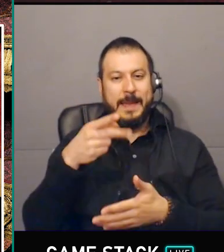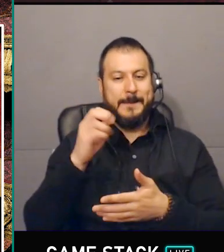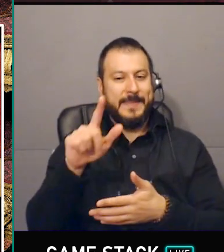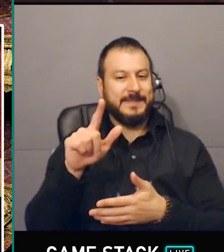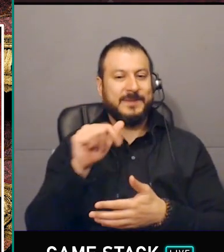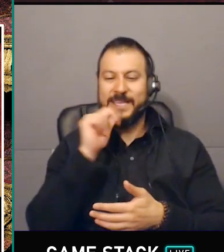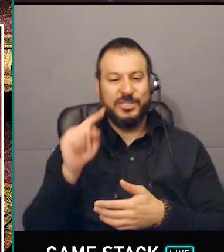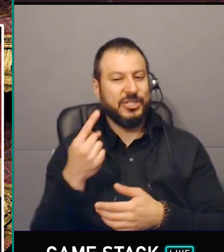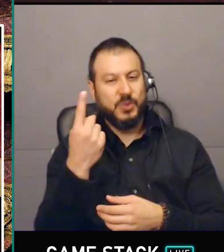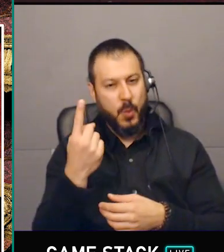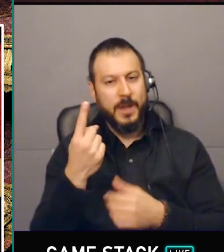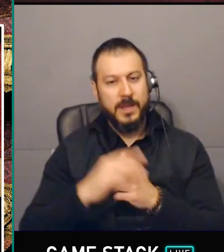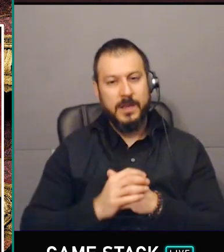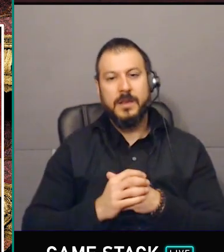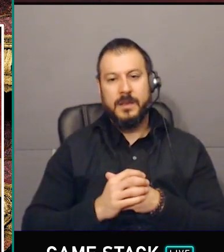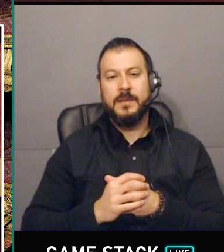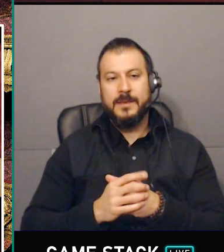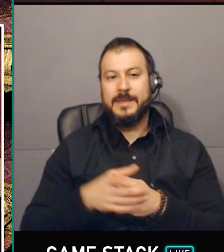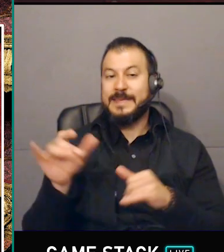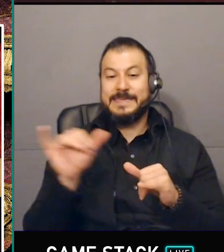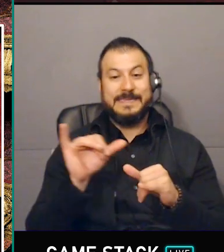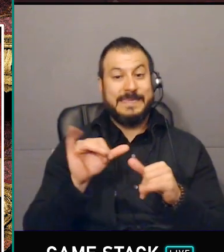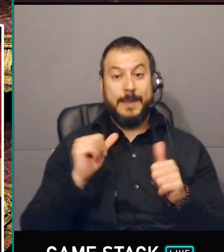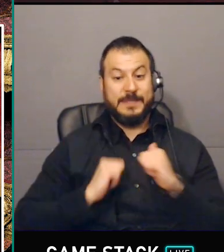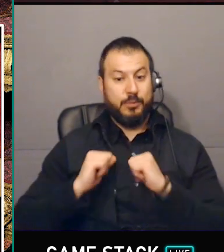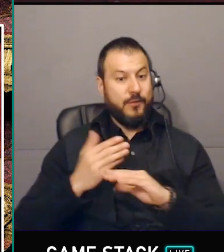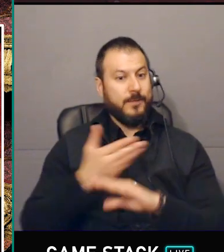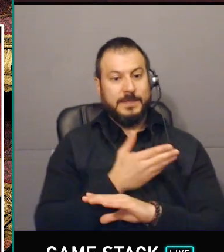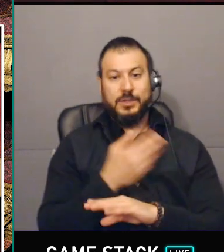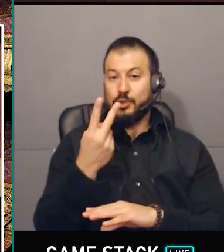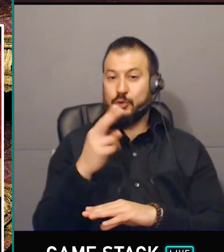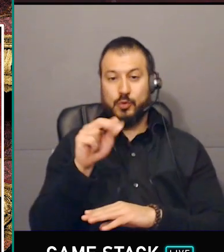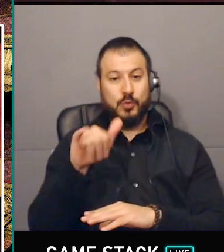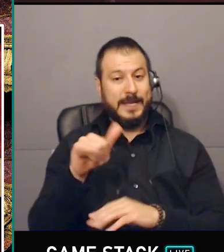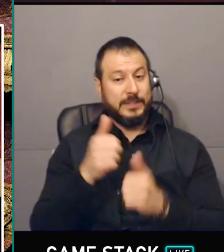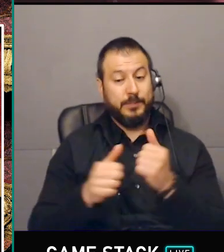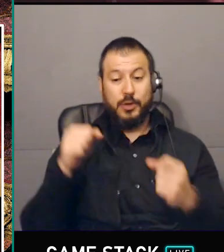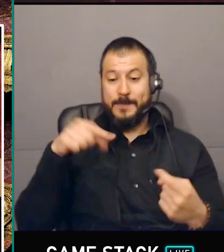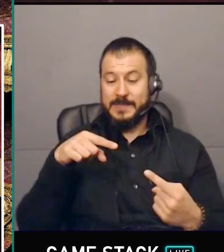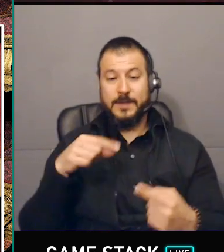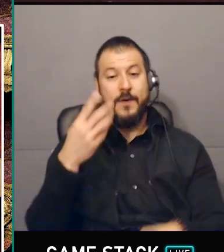not just one, and so again, this is the same performance as last image, 2 rays per pixel,